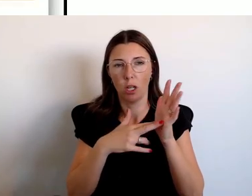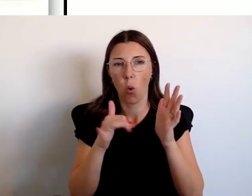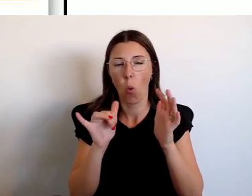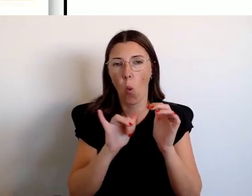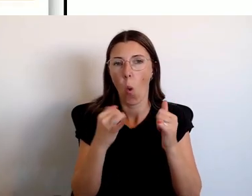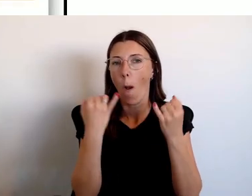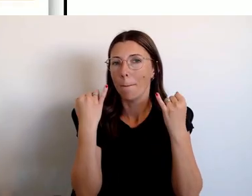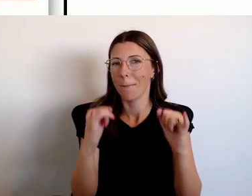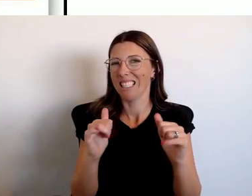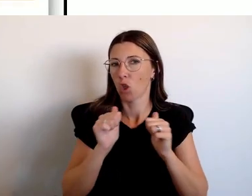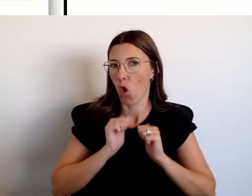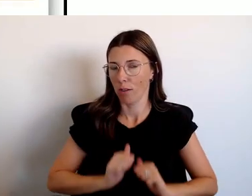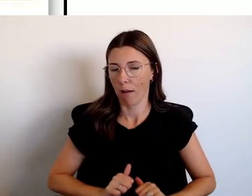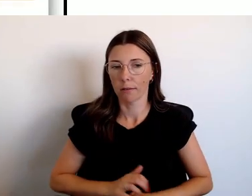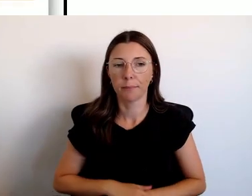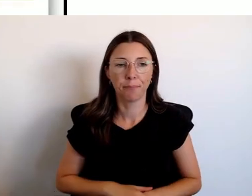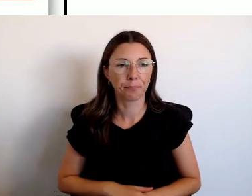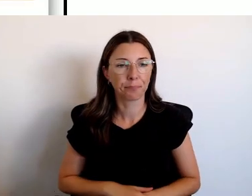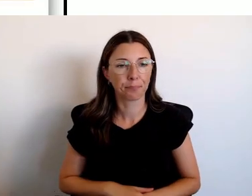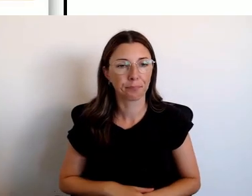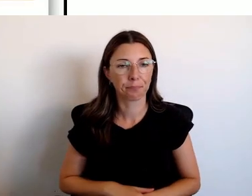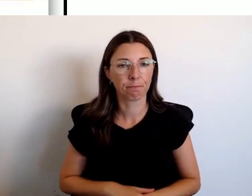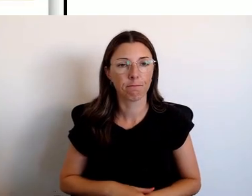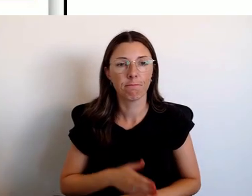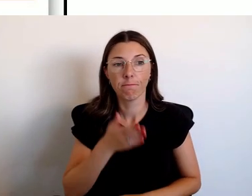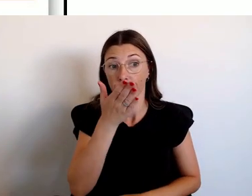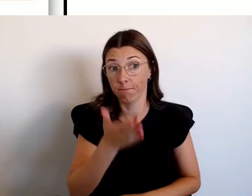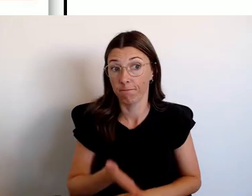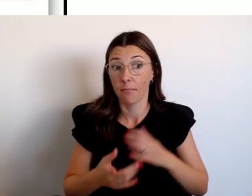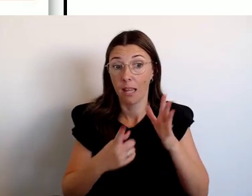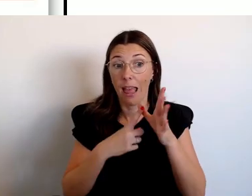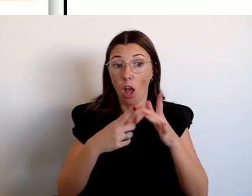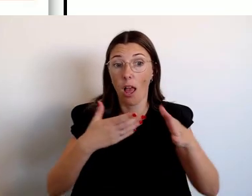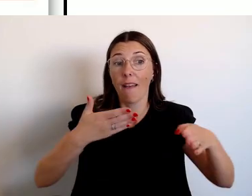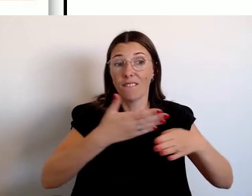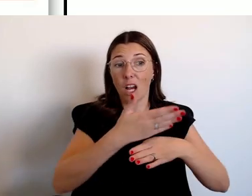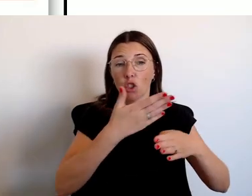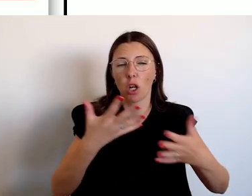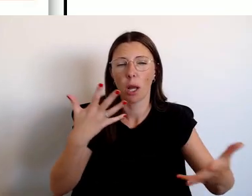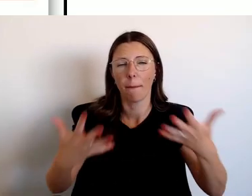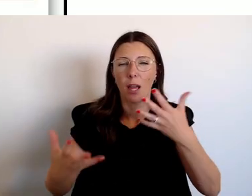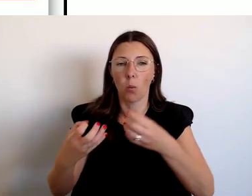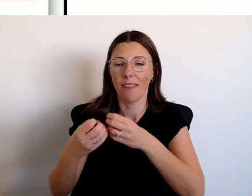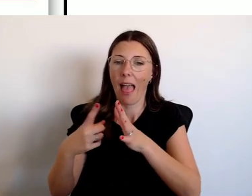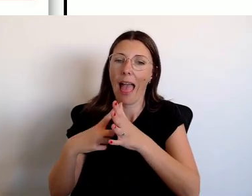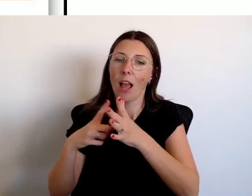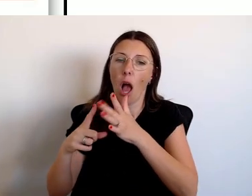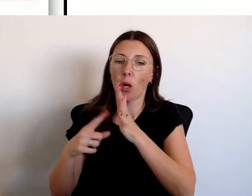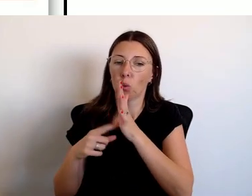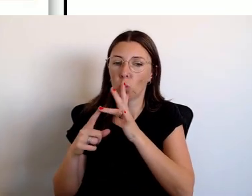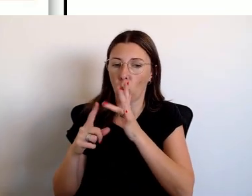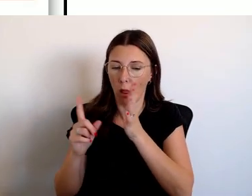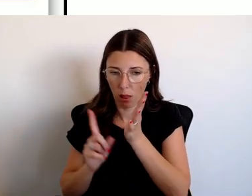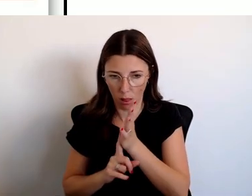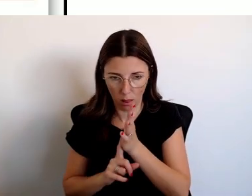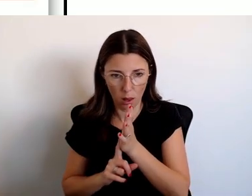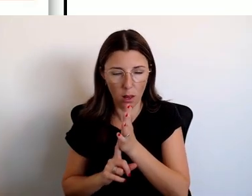So I'll talk a bit about a couple of these. So these are sort of AI functions as opposed to AI tools in their entirety that we're starting to see